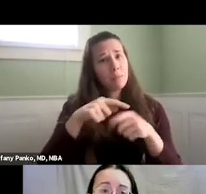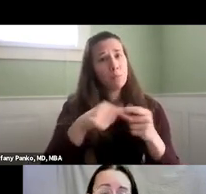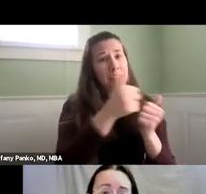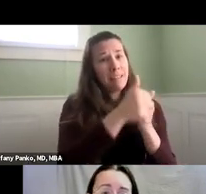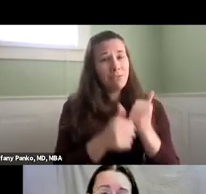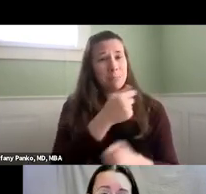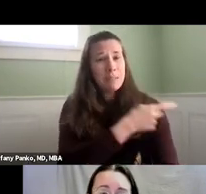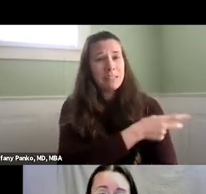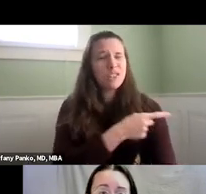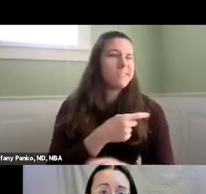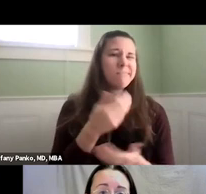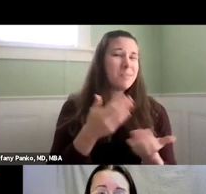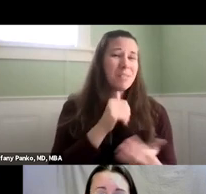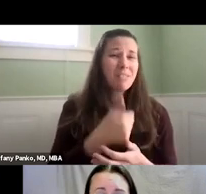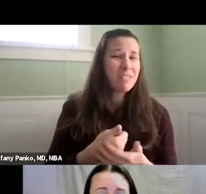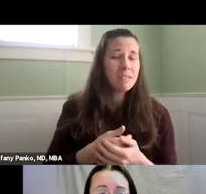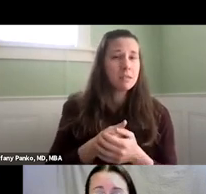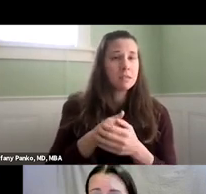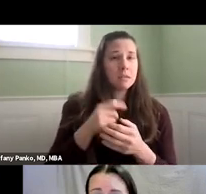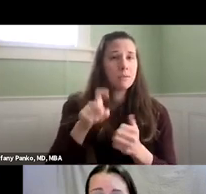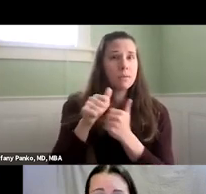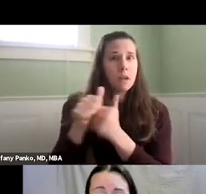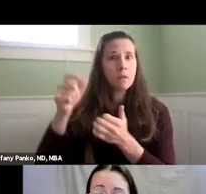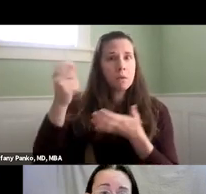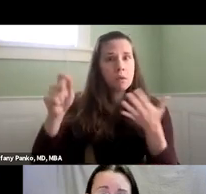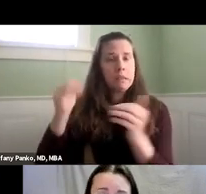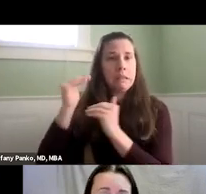their providers not giving them appropriate time to spend with the patient to hear their